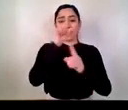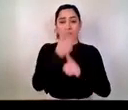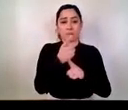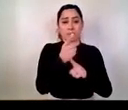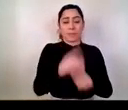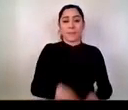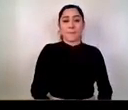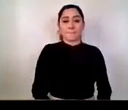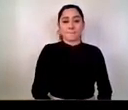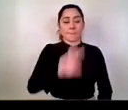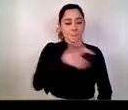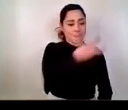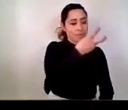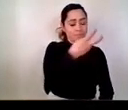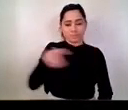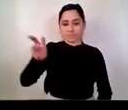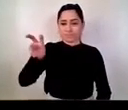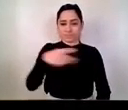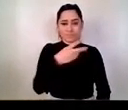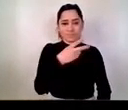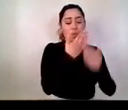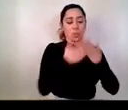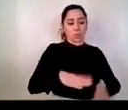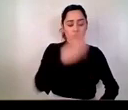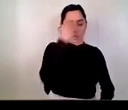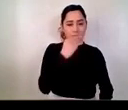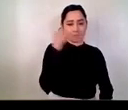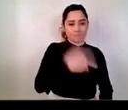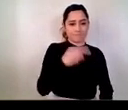During quiet sleep a person progresses through four stages of increasingly deep sleep.